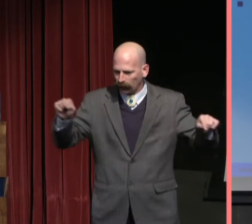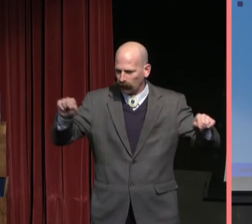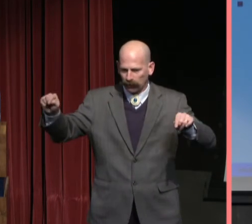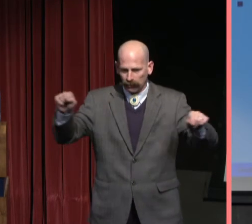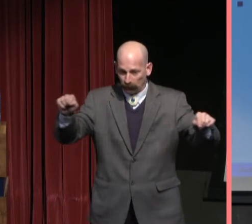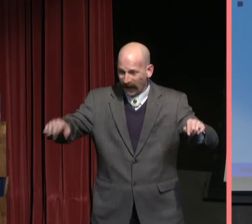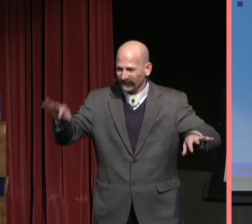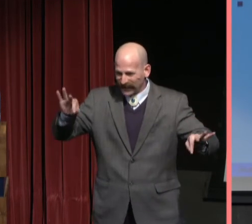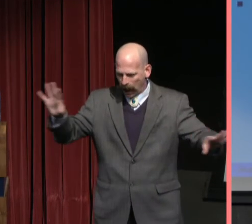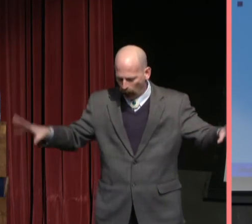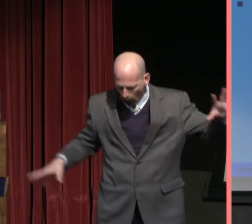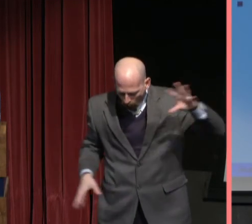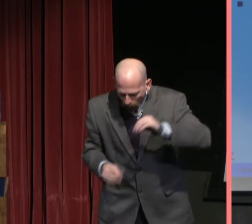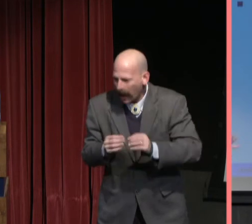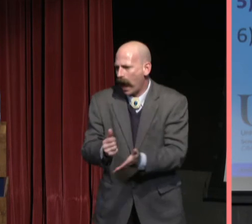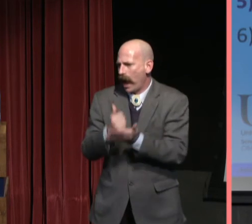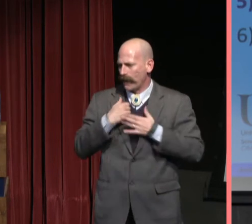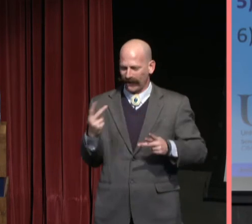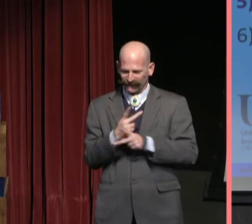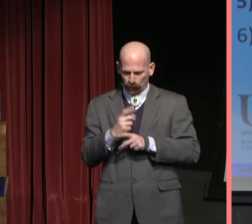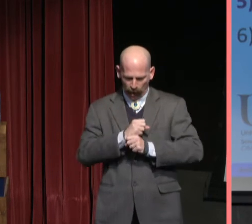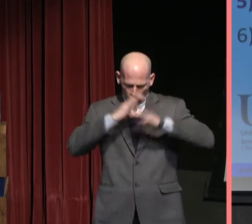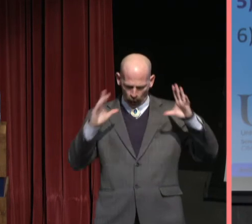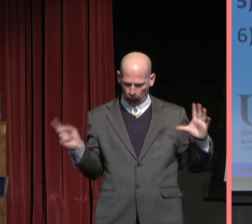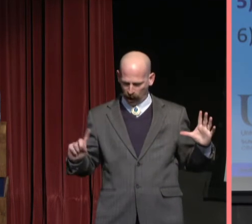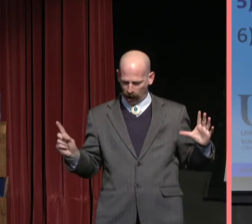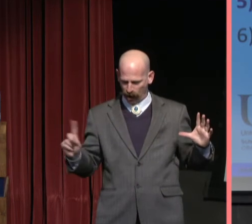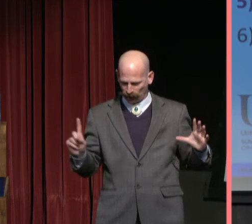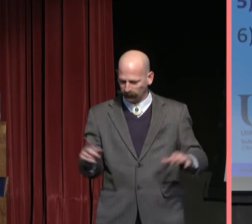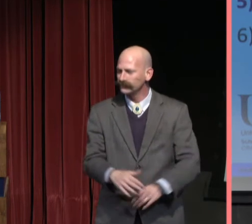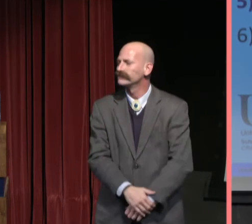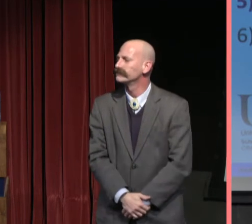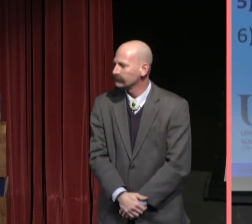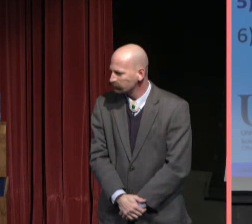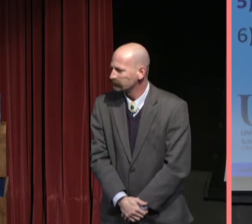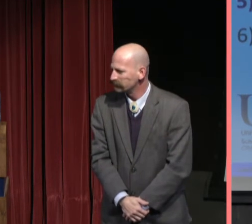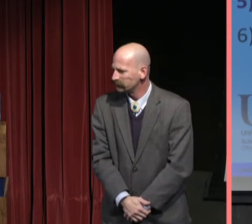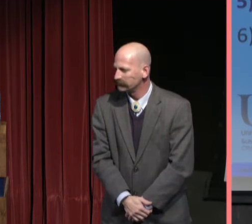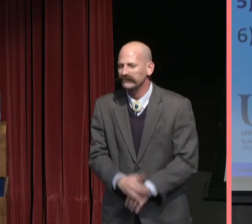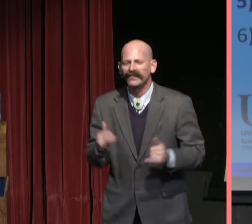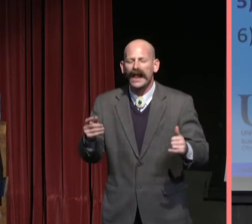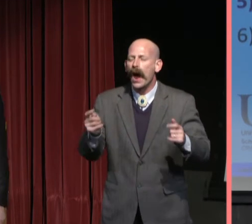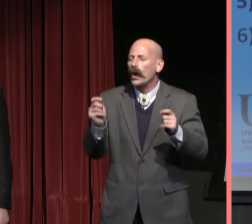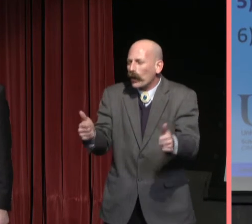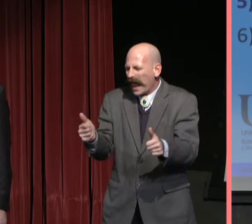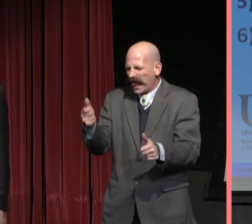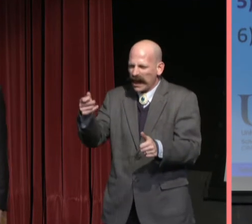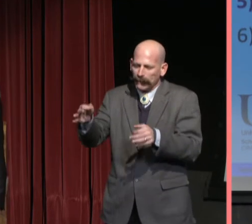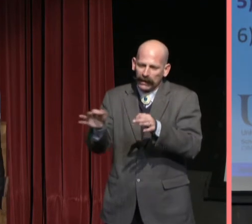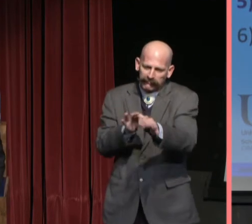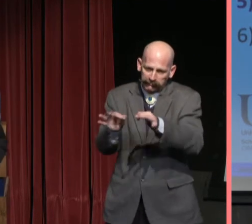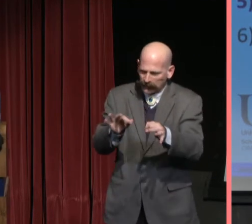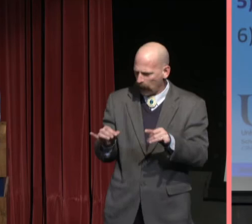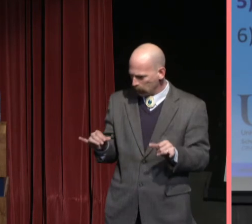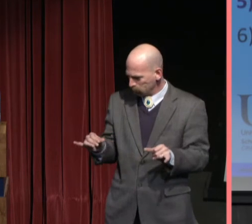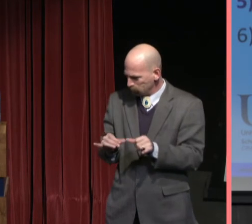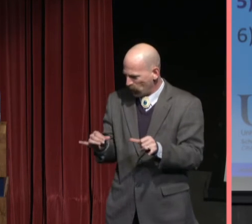So now just very quickly a few slides about how we actually make these measurements to give you a bit